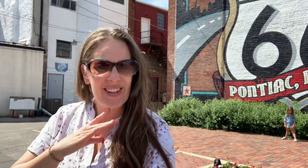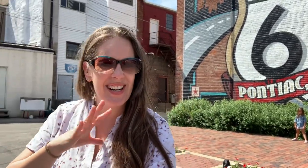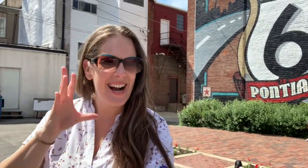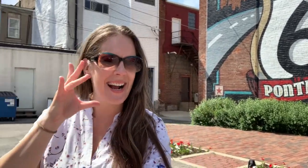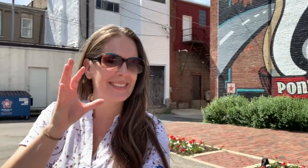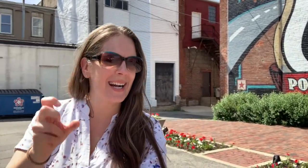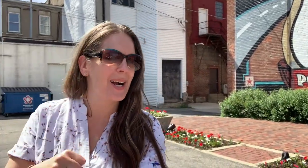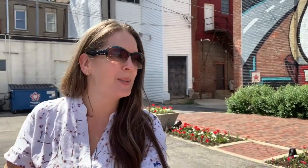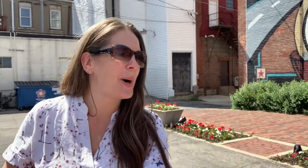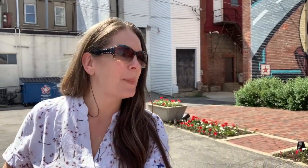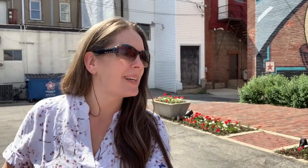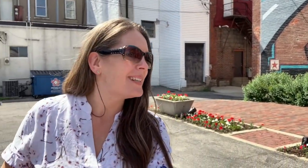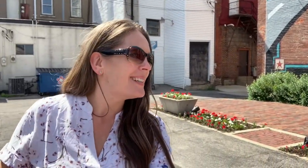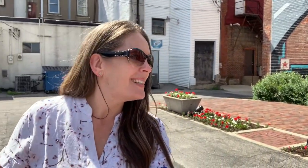So cool, awesome!